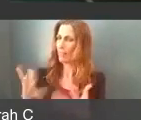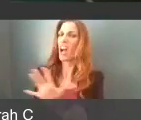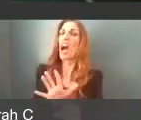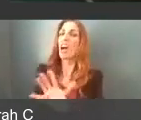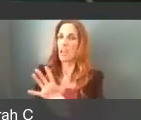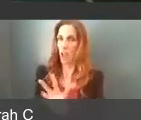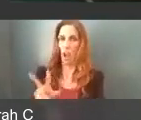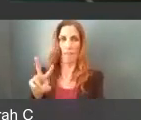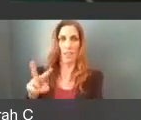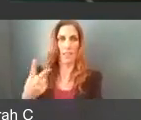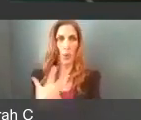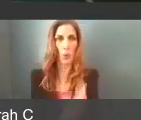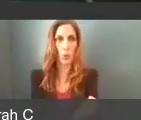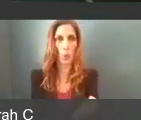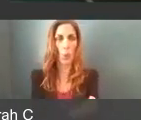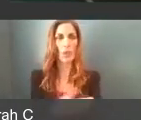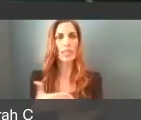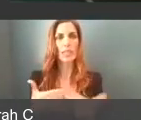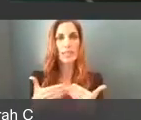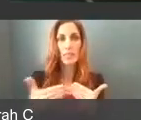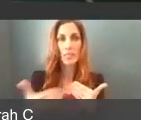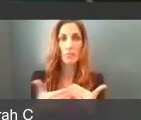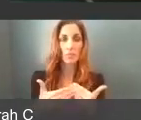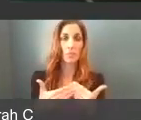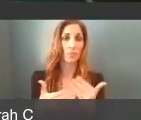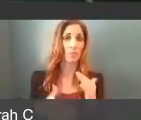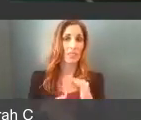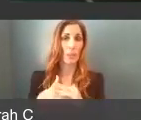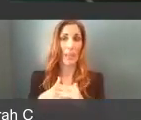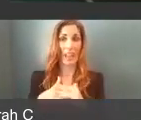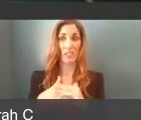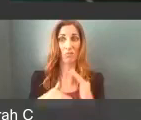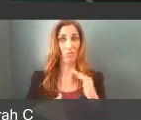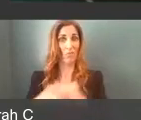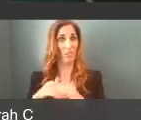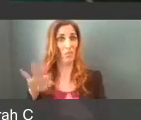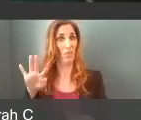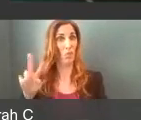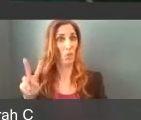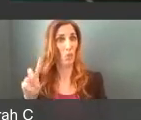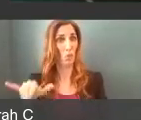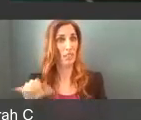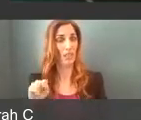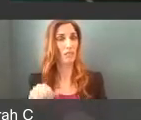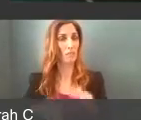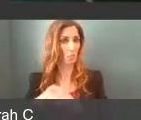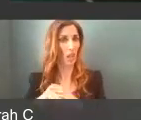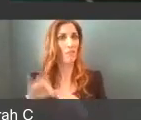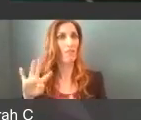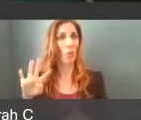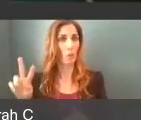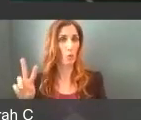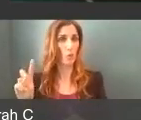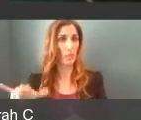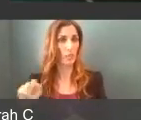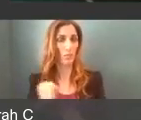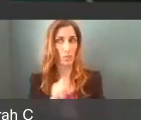within that maximum approved interval of 42 days to make sure everybody gets their second dose. So